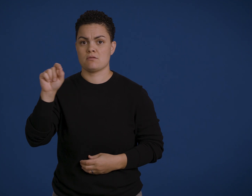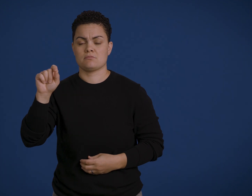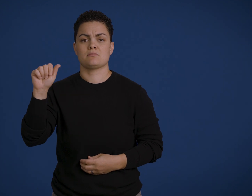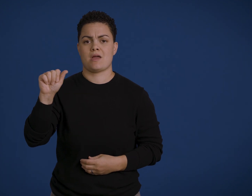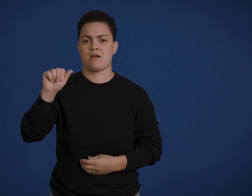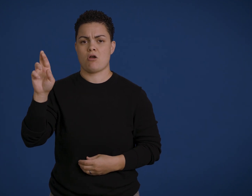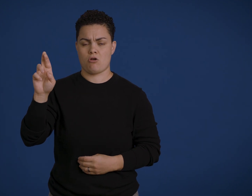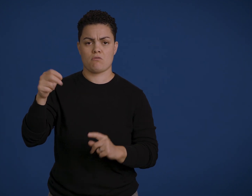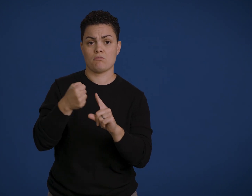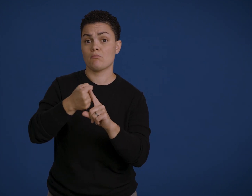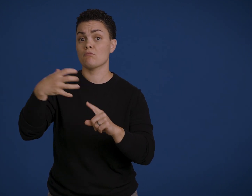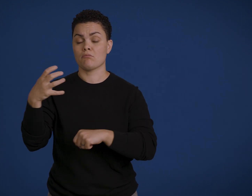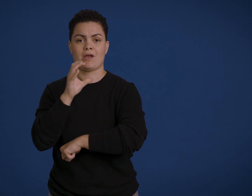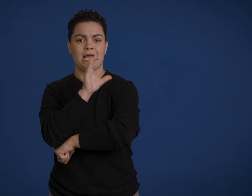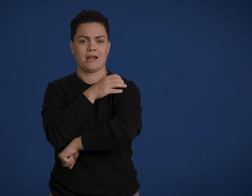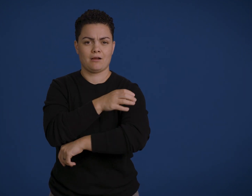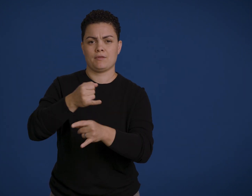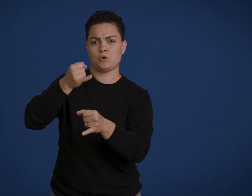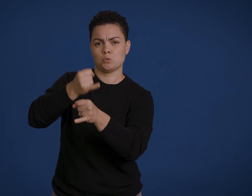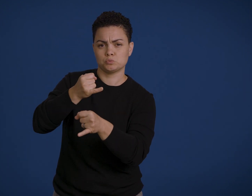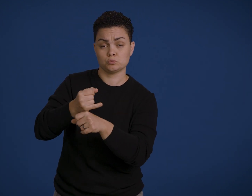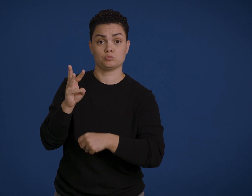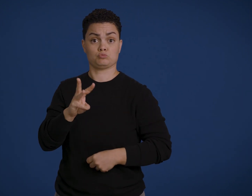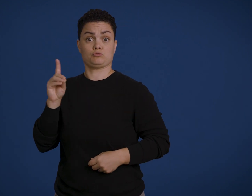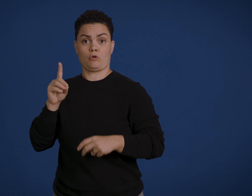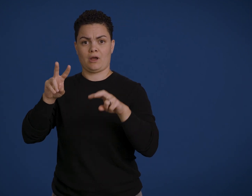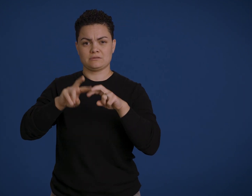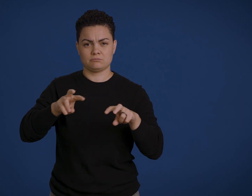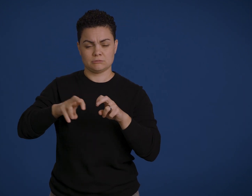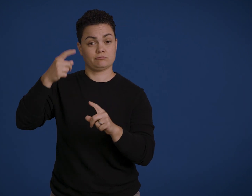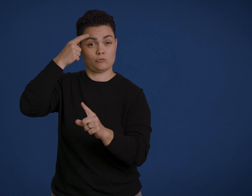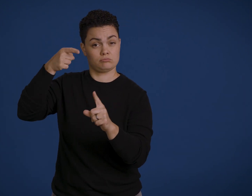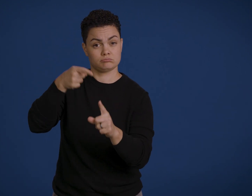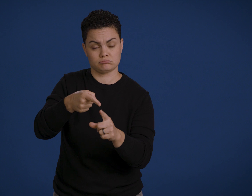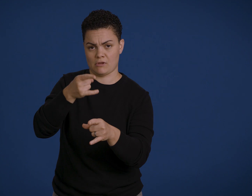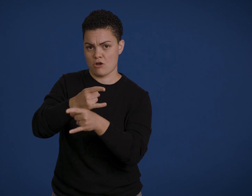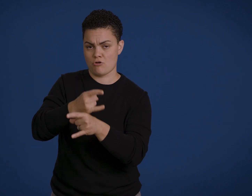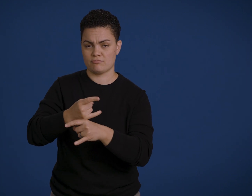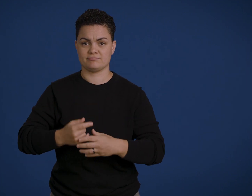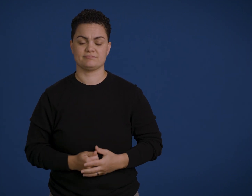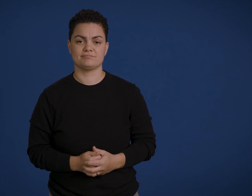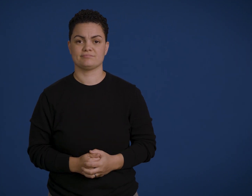which stands for Clinical Institute Withdrawal Assessment for Alcohol Revised.